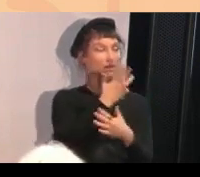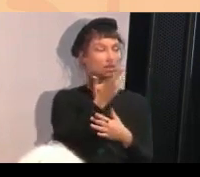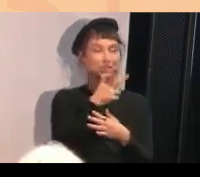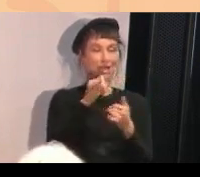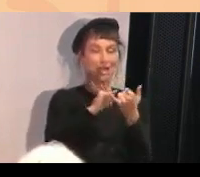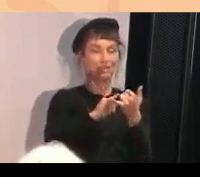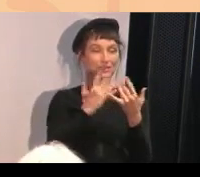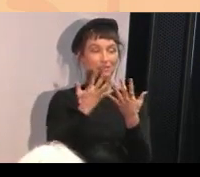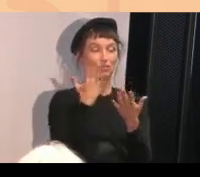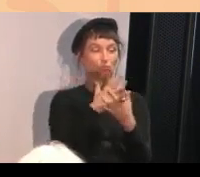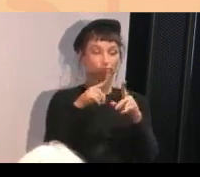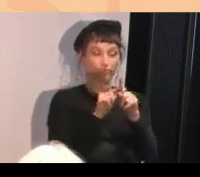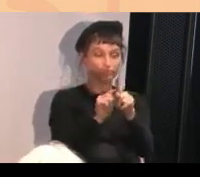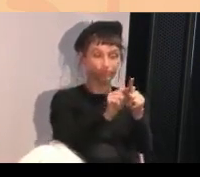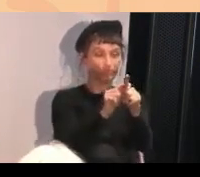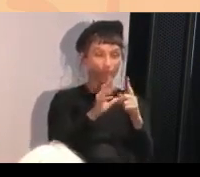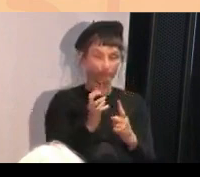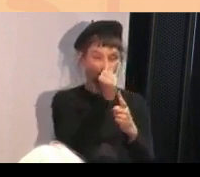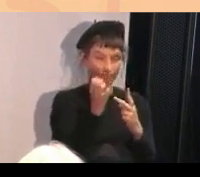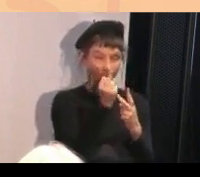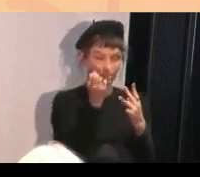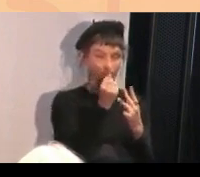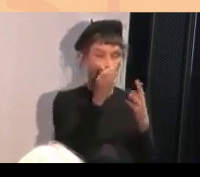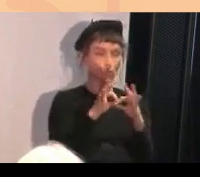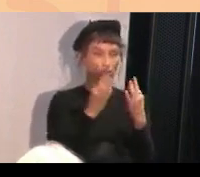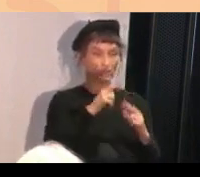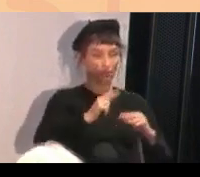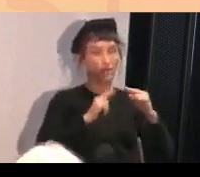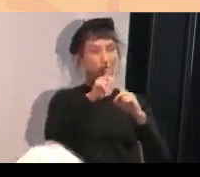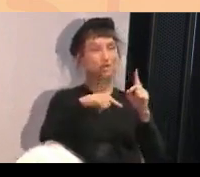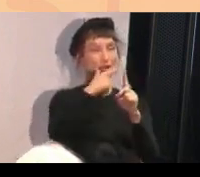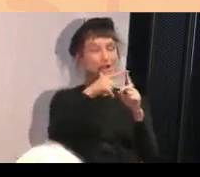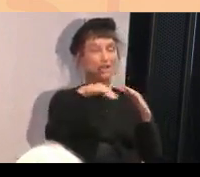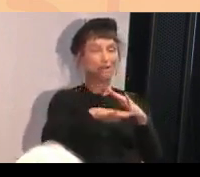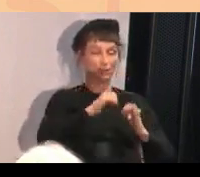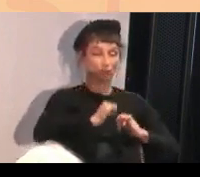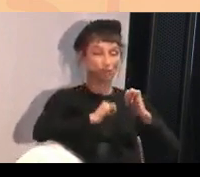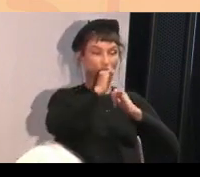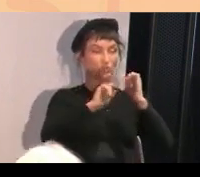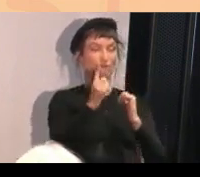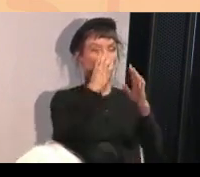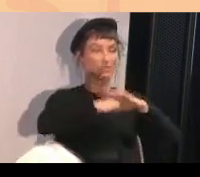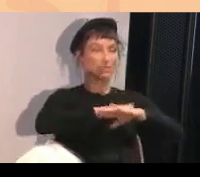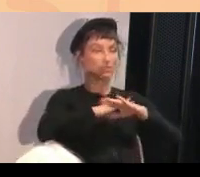development of organisational infrastructure for First Nations Arts including the rise and